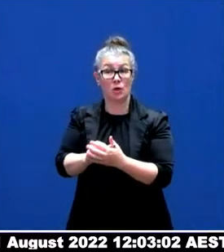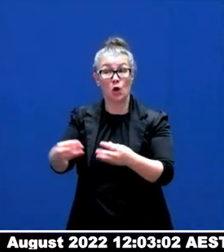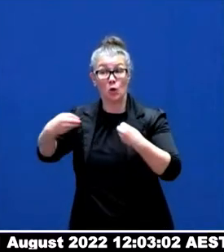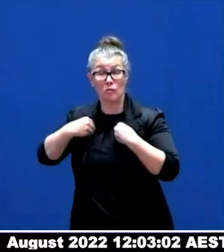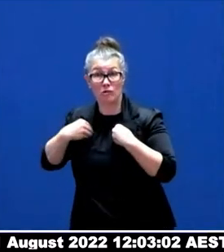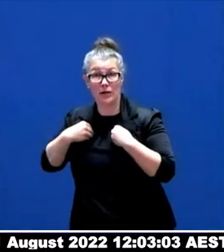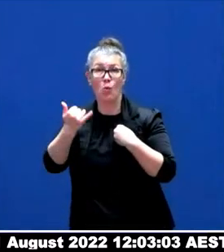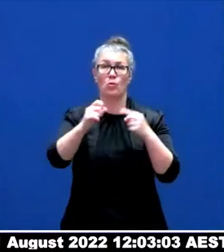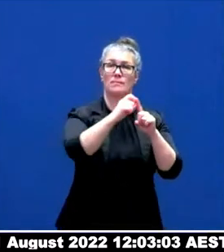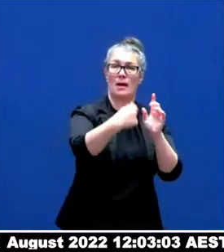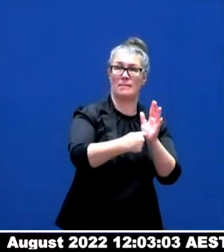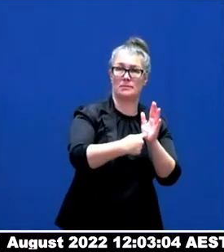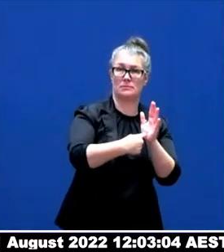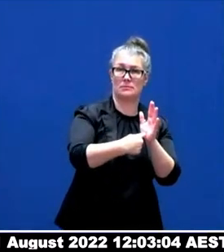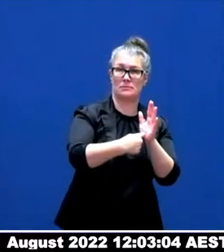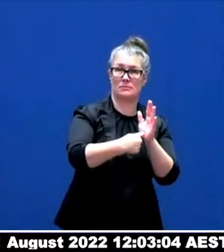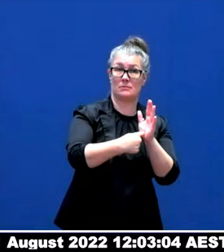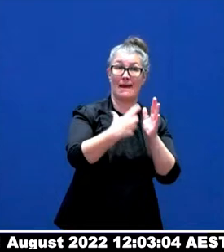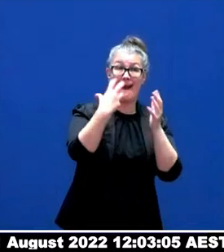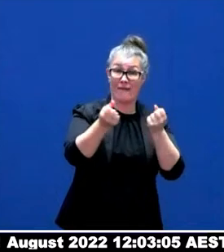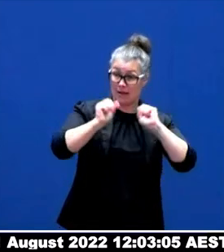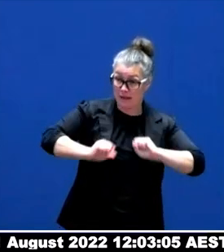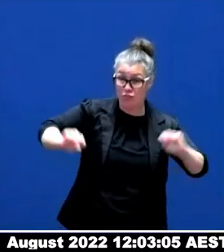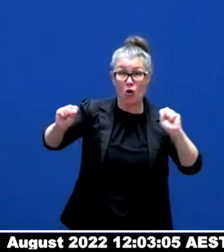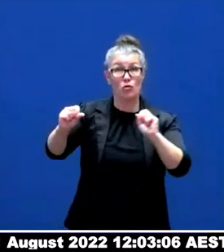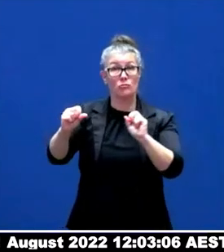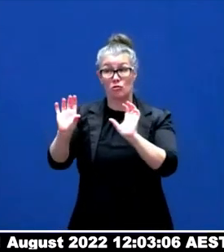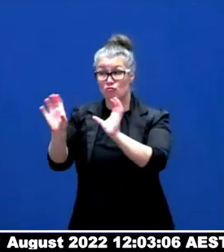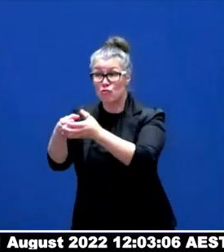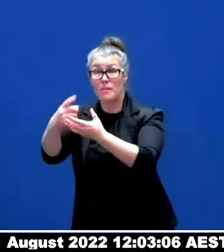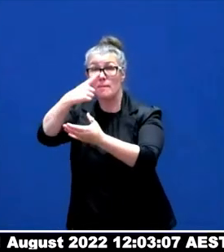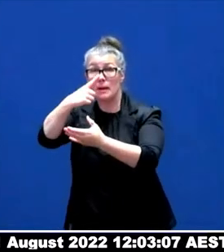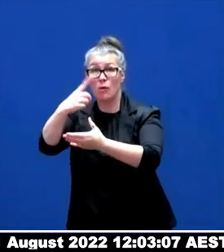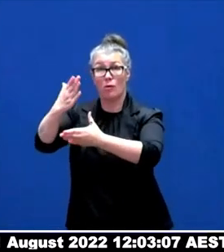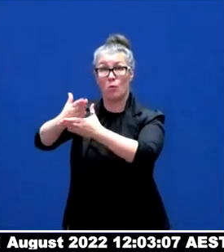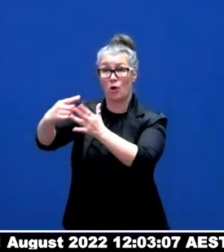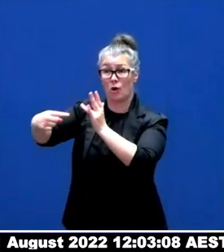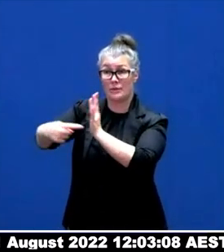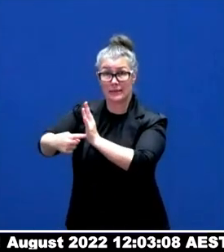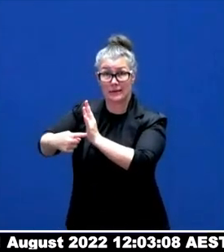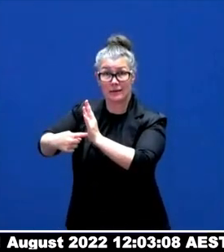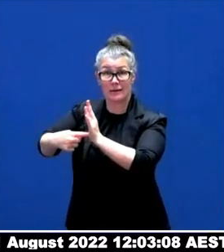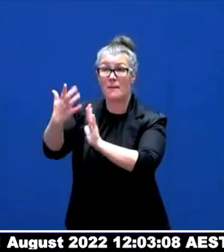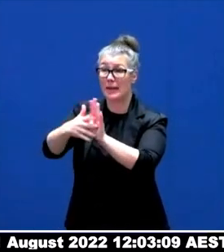Department have an in-house group of occupational therapists who can go and assist